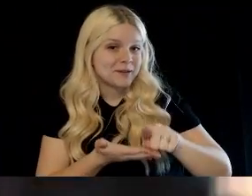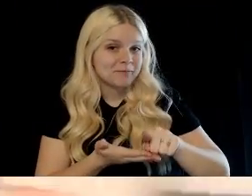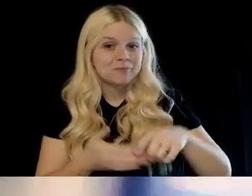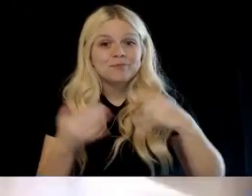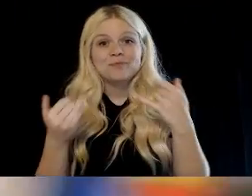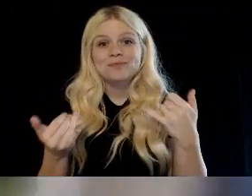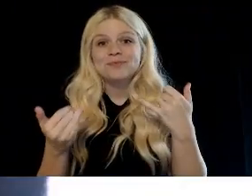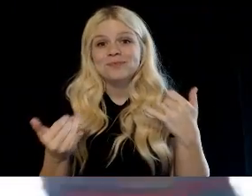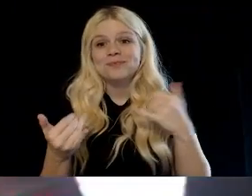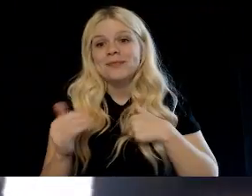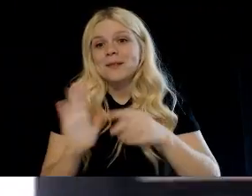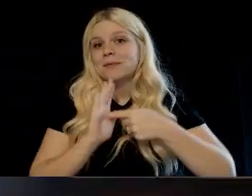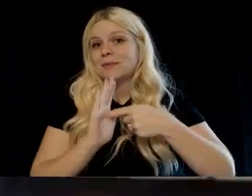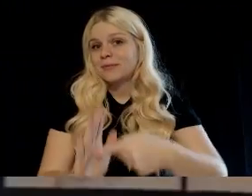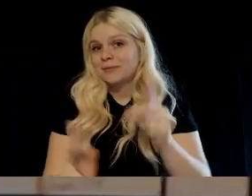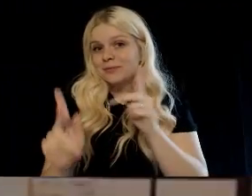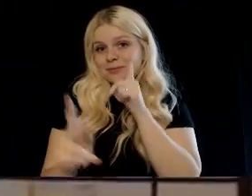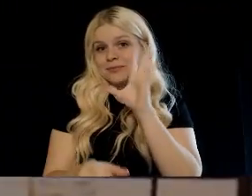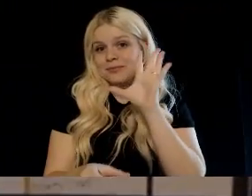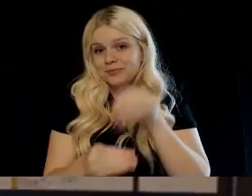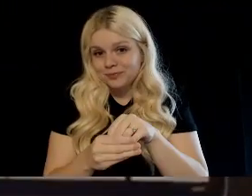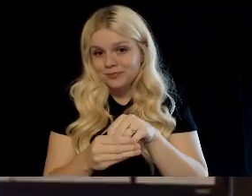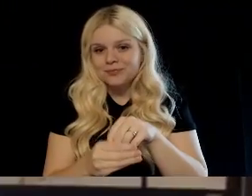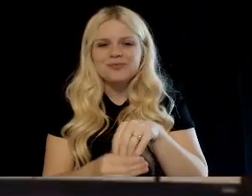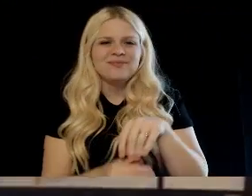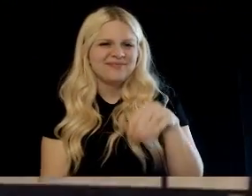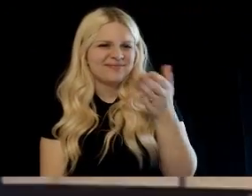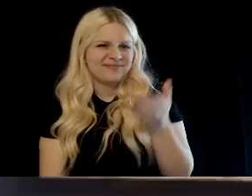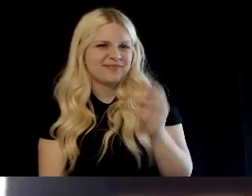Rocky Shores kitchen. There's the lovely Michelle - she and I have the same mask